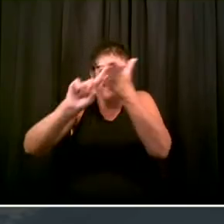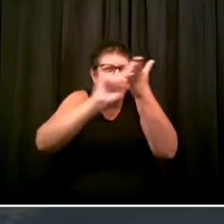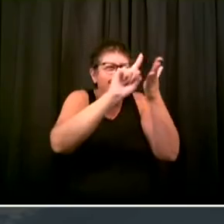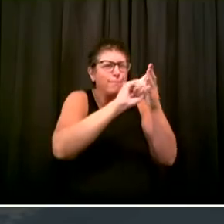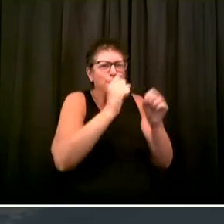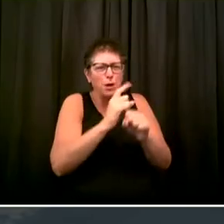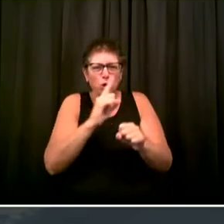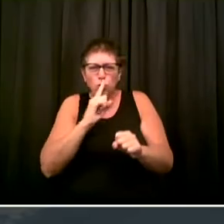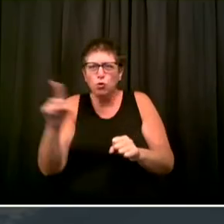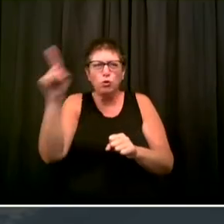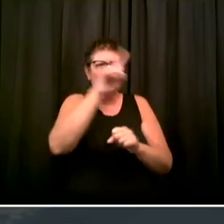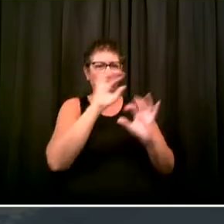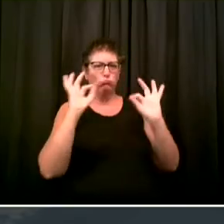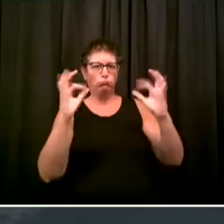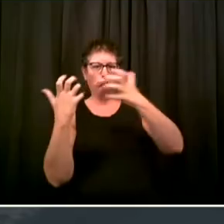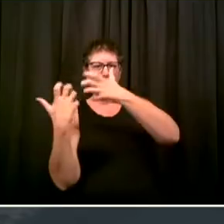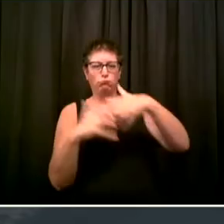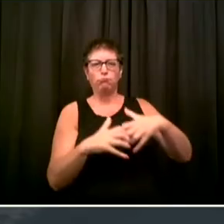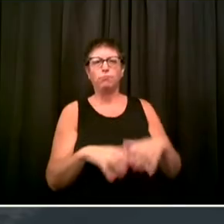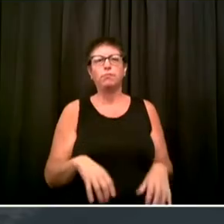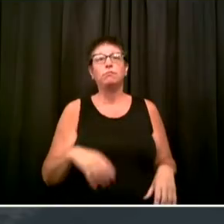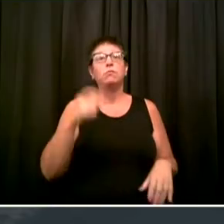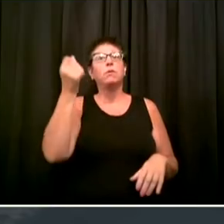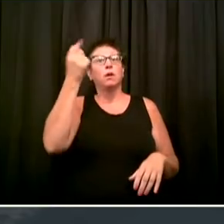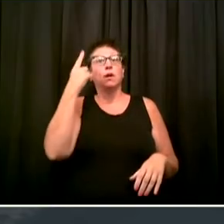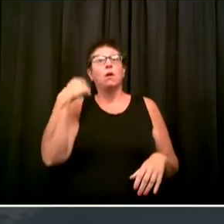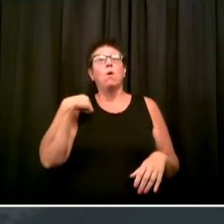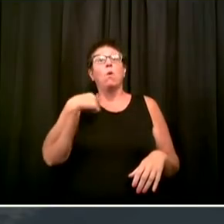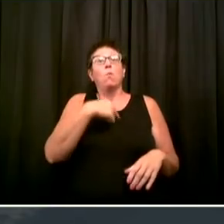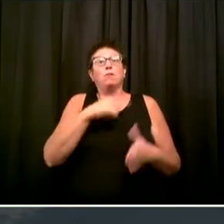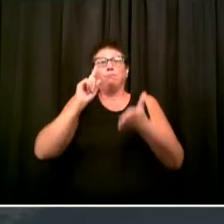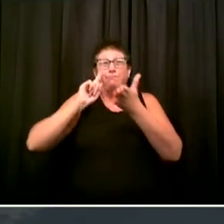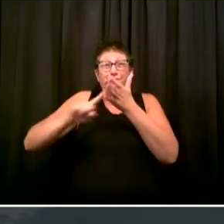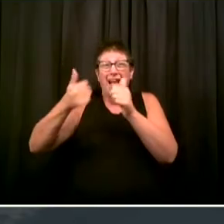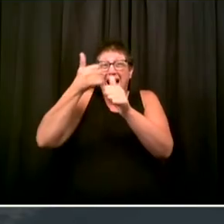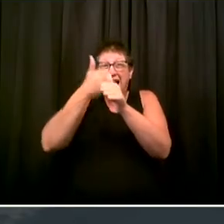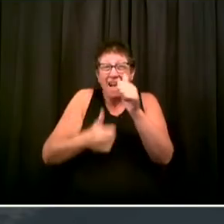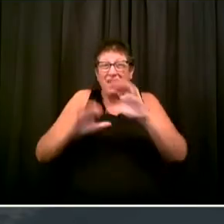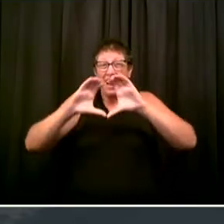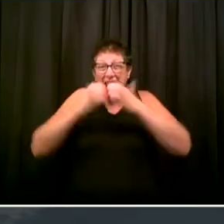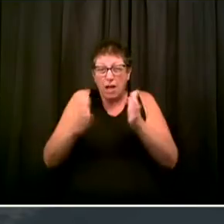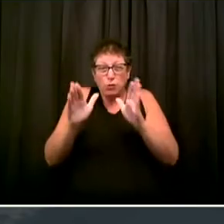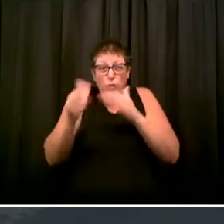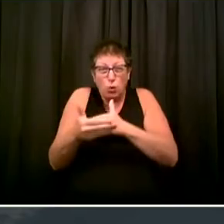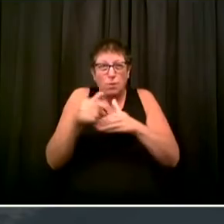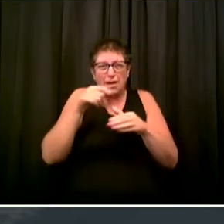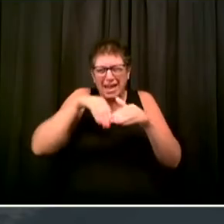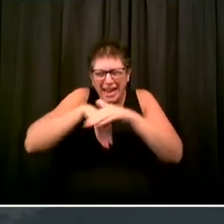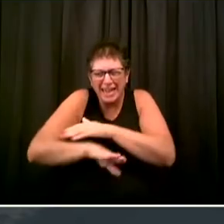THEY ARE ALREADY OUT IN THE FIELD I, NWAT TO BE